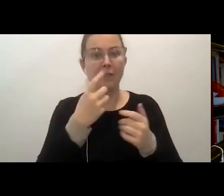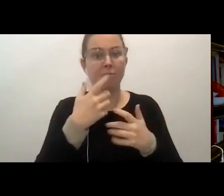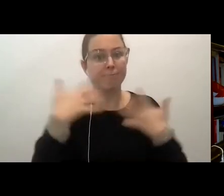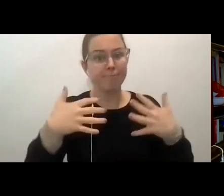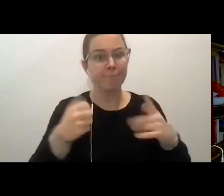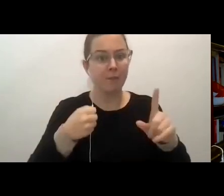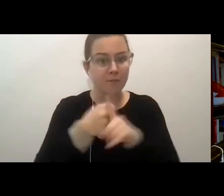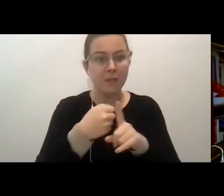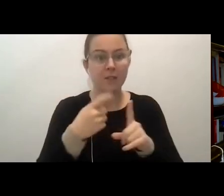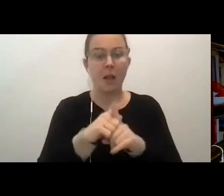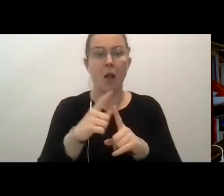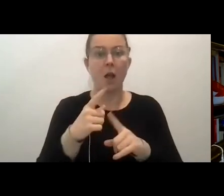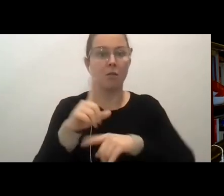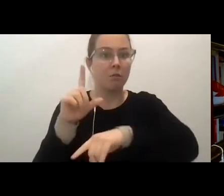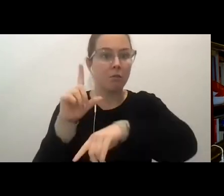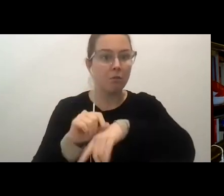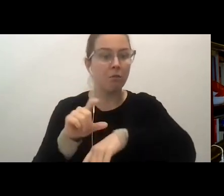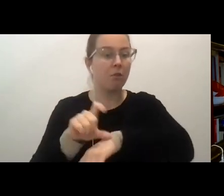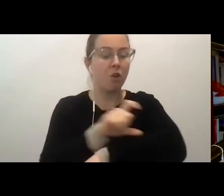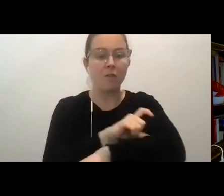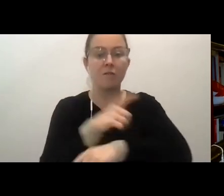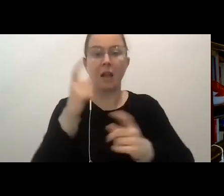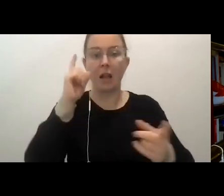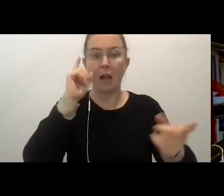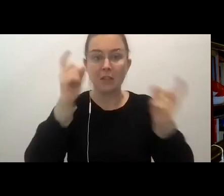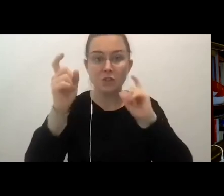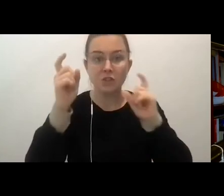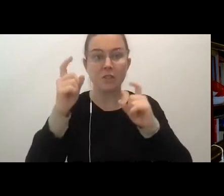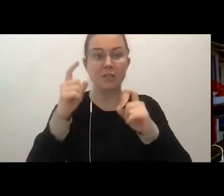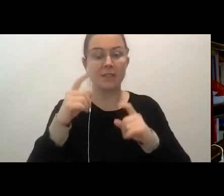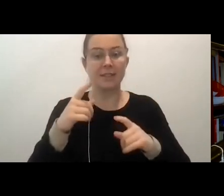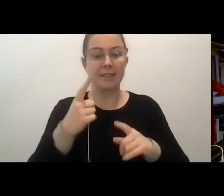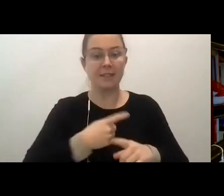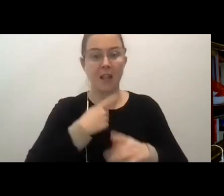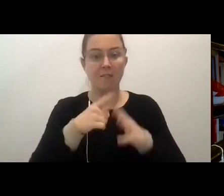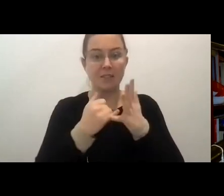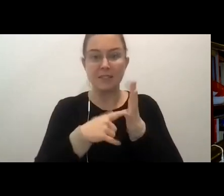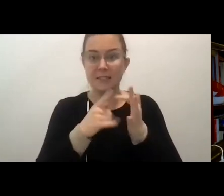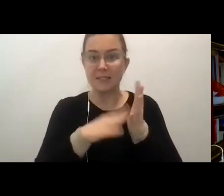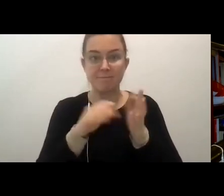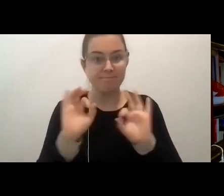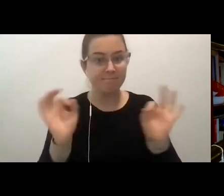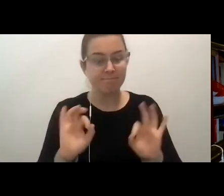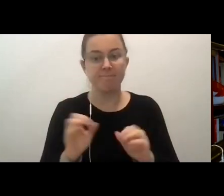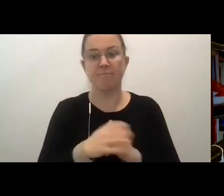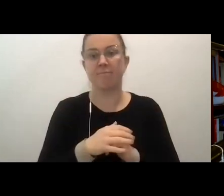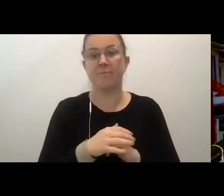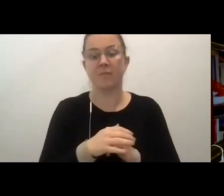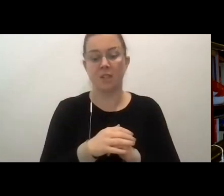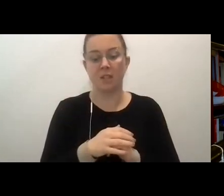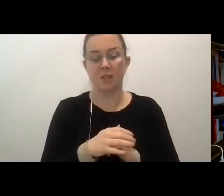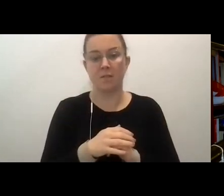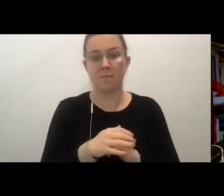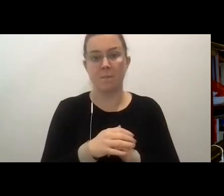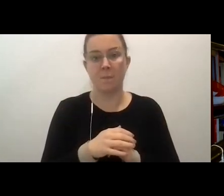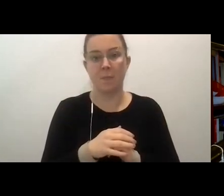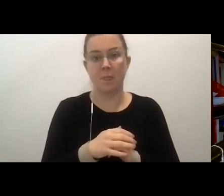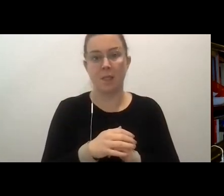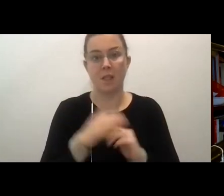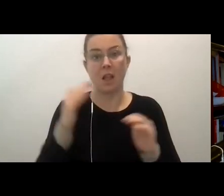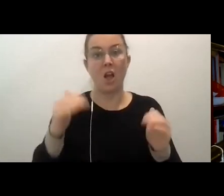loss, low self-esteem, and anxiety um higher rates and sorry higher rates of unemployment